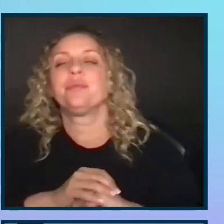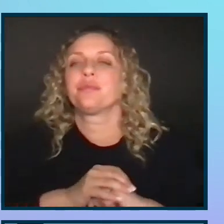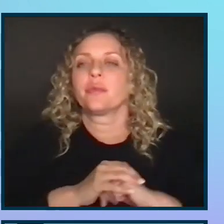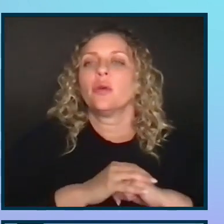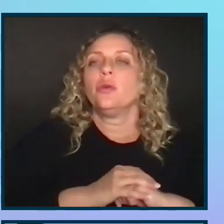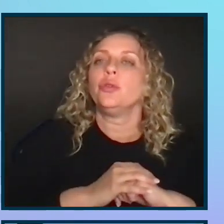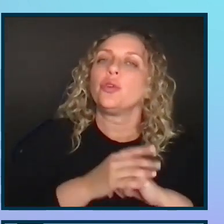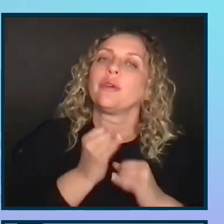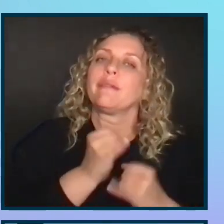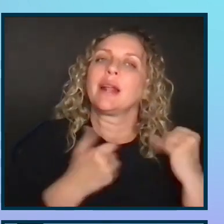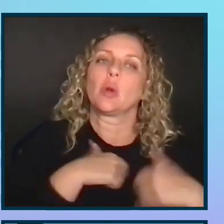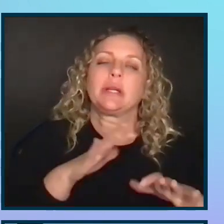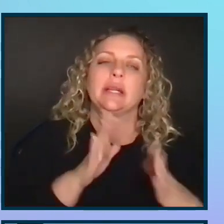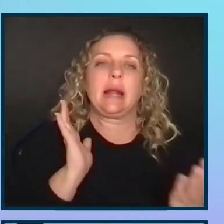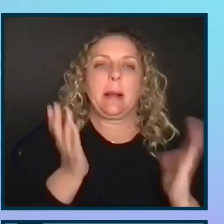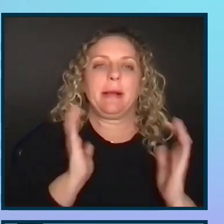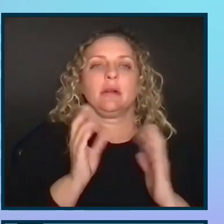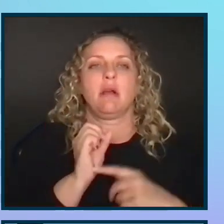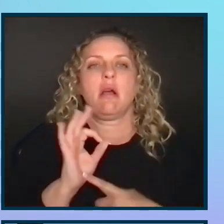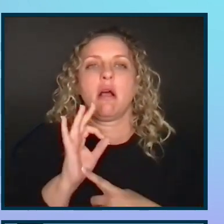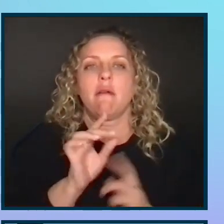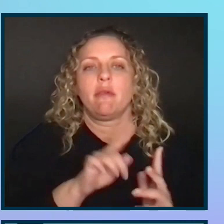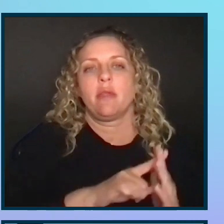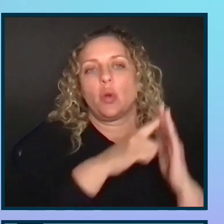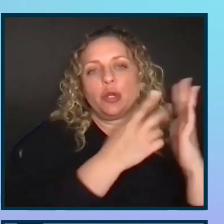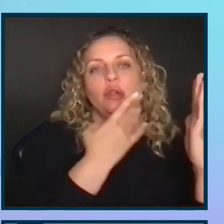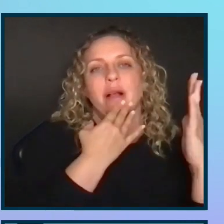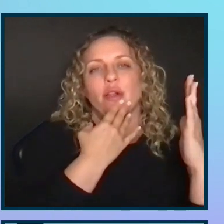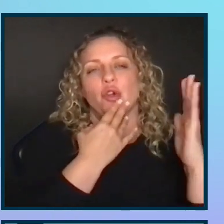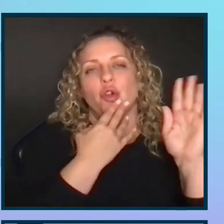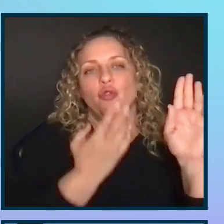So then finally, we did a comparison of the original color recommendation